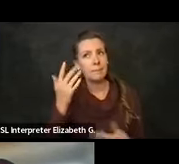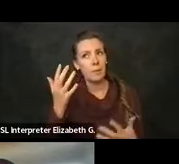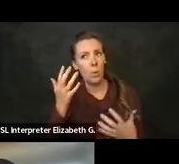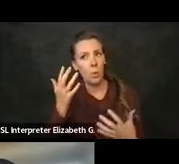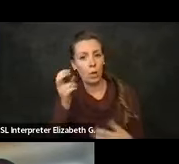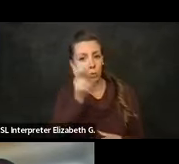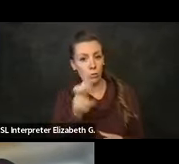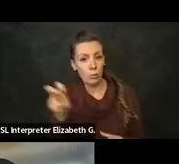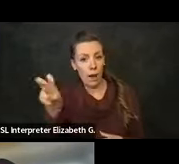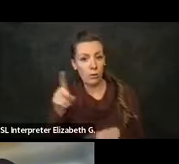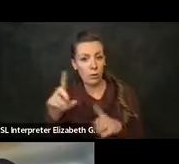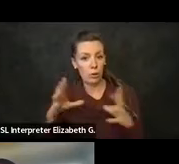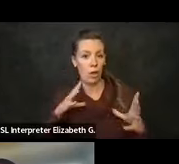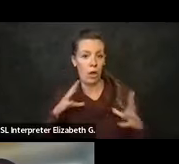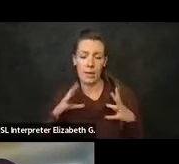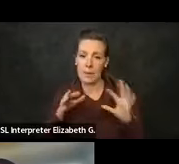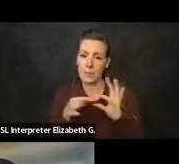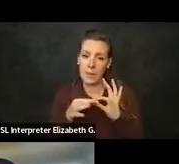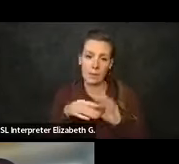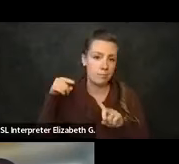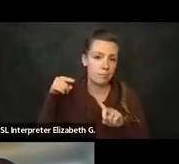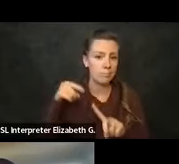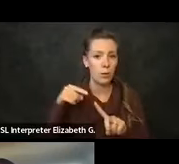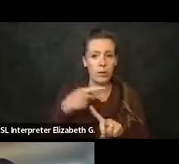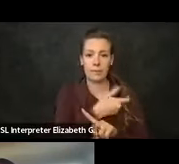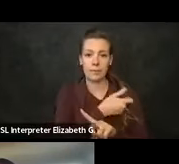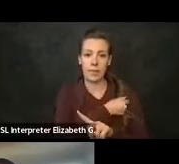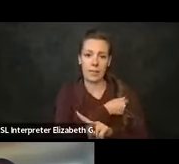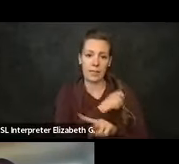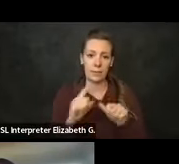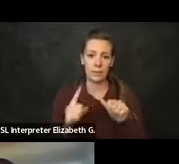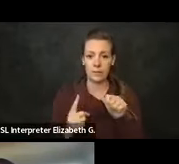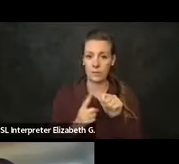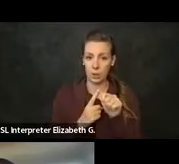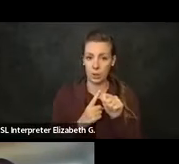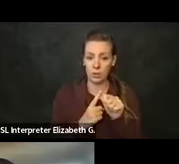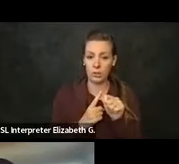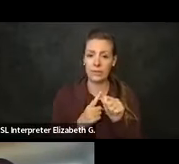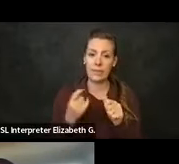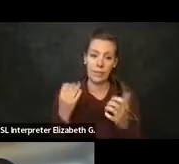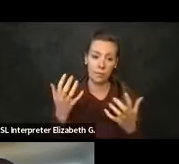Our message is clear to get vaccinated and continue to be tested while required for